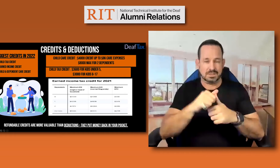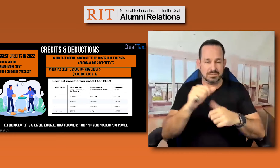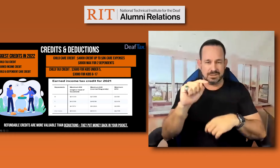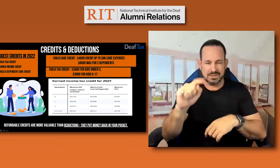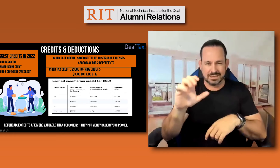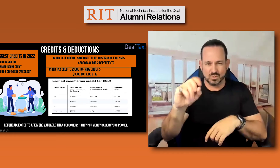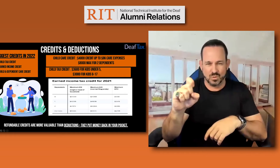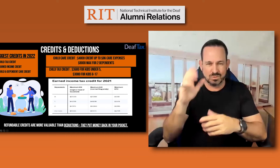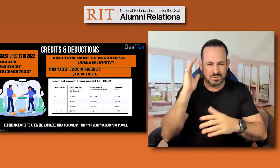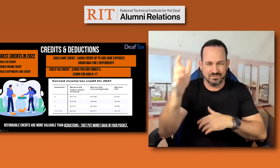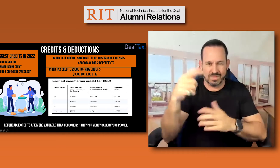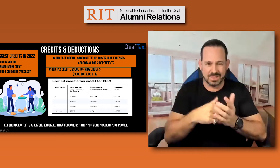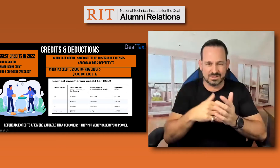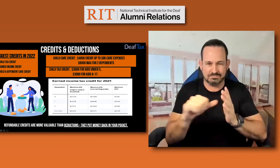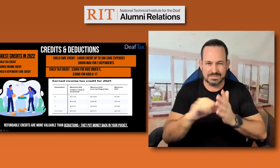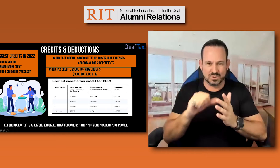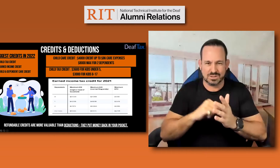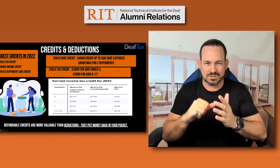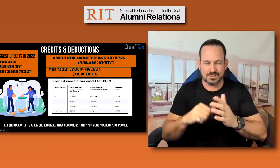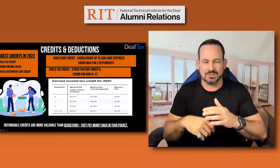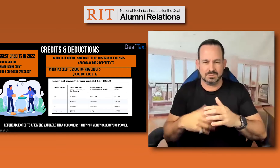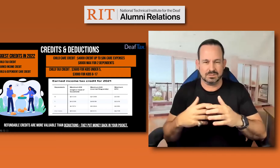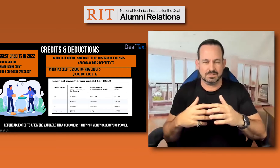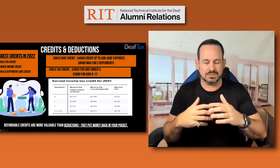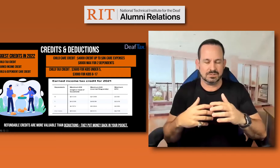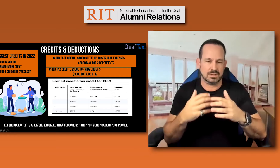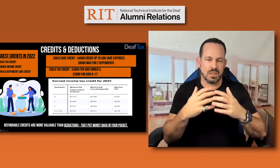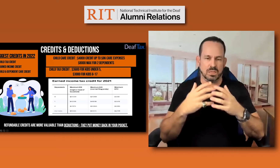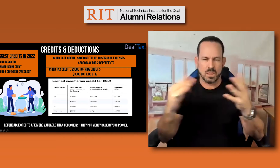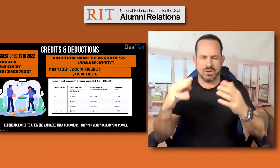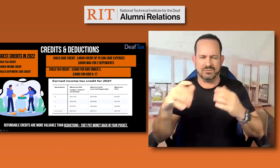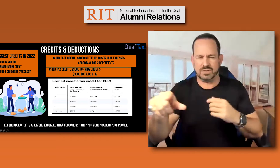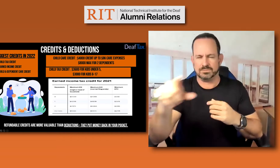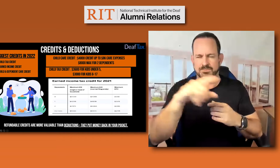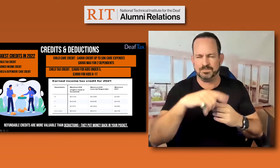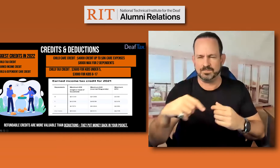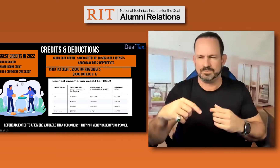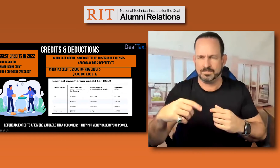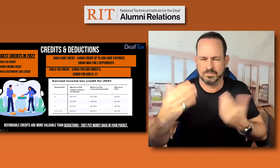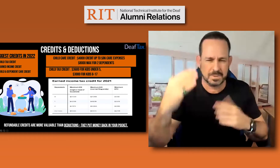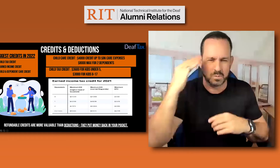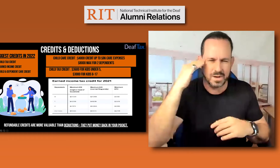something people have a lot of questions about. And, again, the U.S. tax code is thousands of pages long,